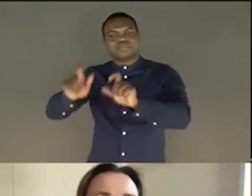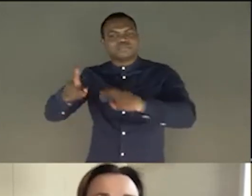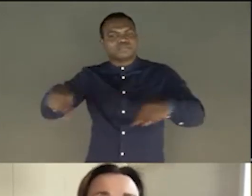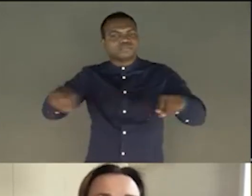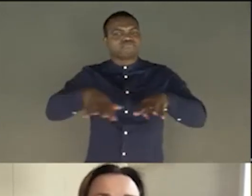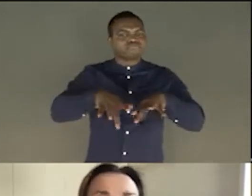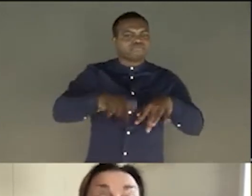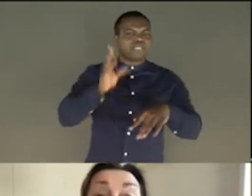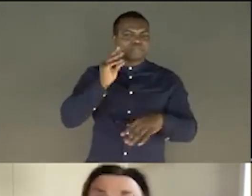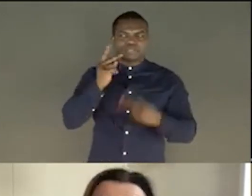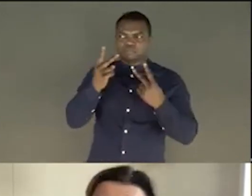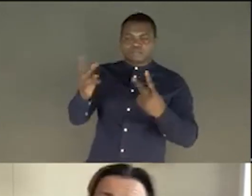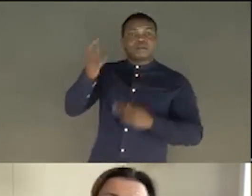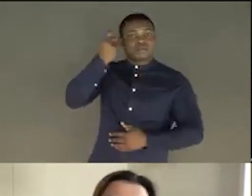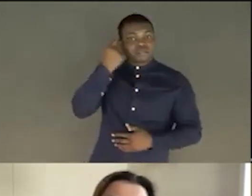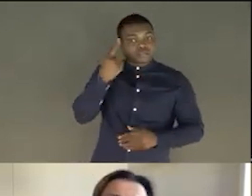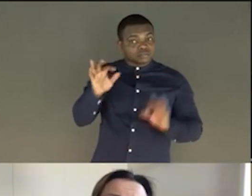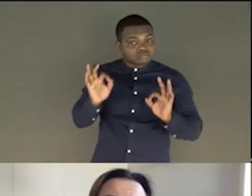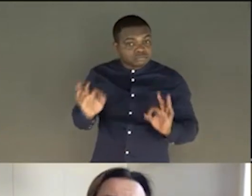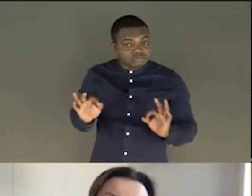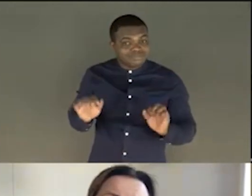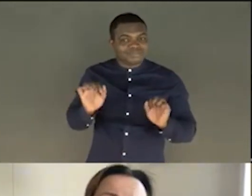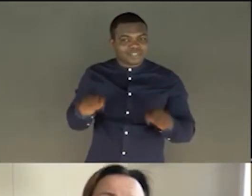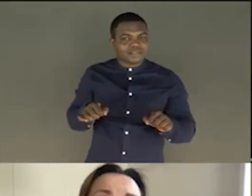then the website owner has to do something about it.